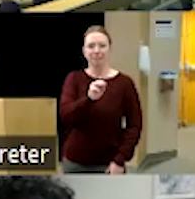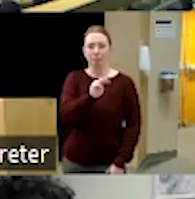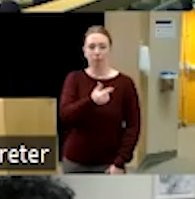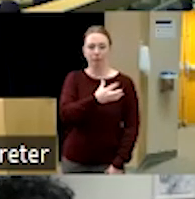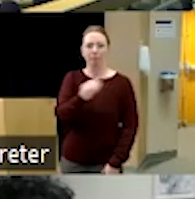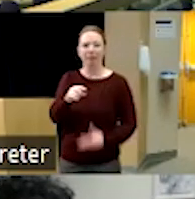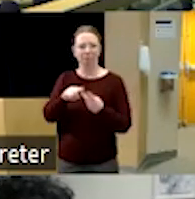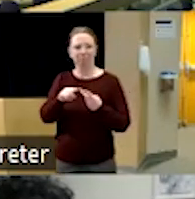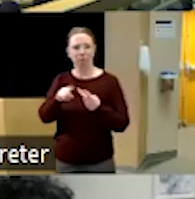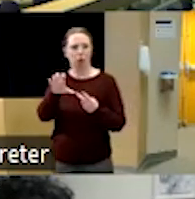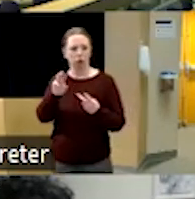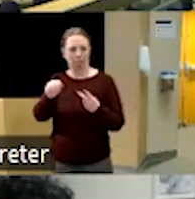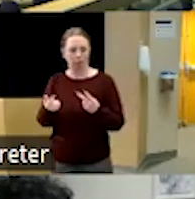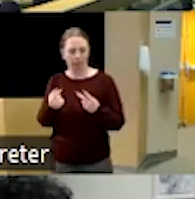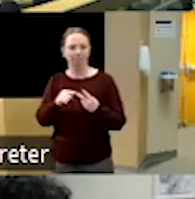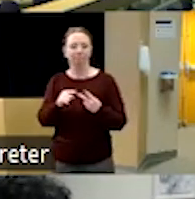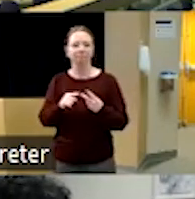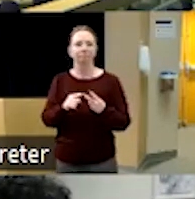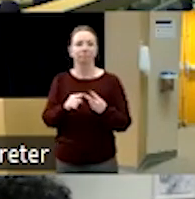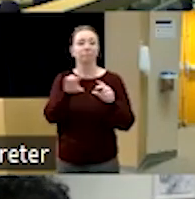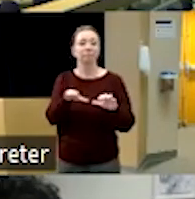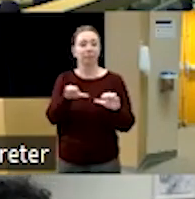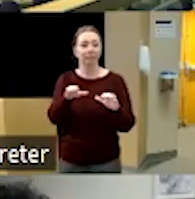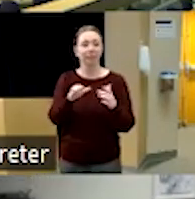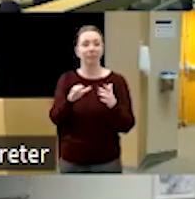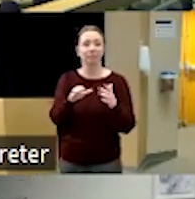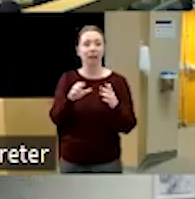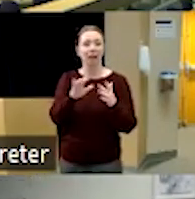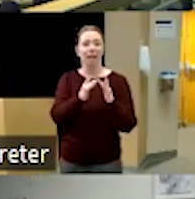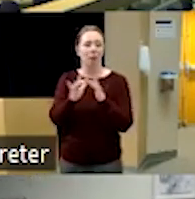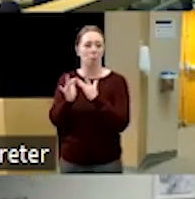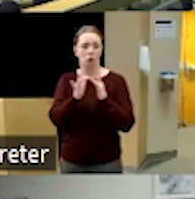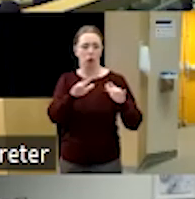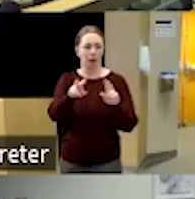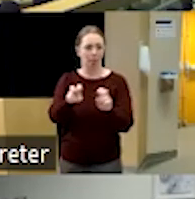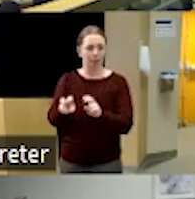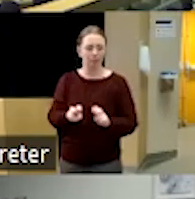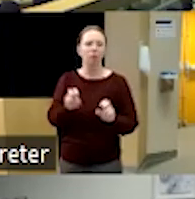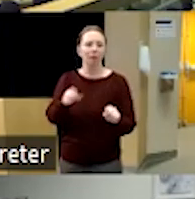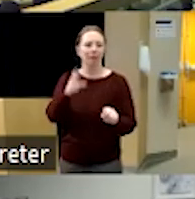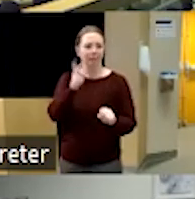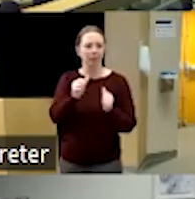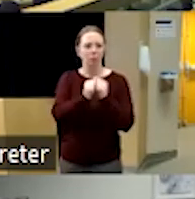and um they did a network analysis and you can already see in terms of the nodes and also how